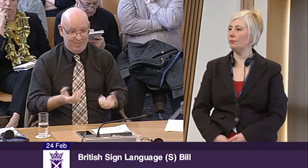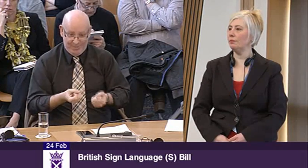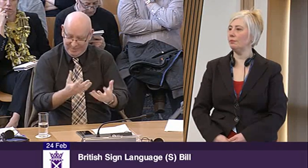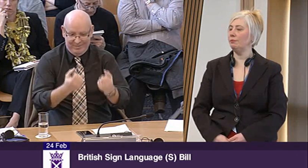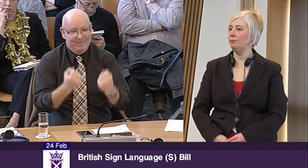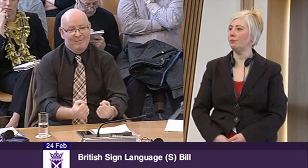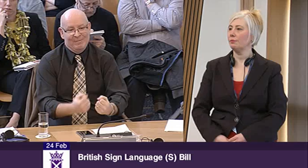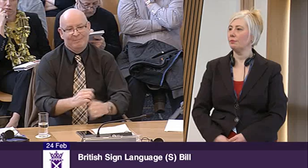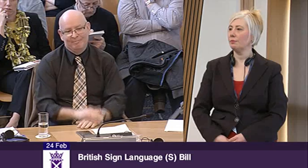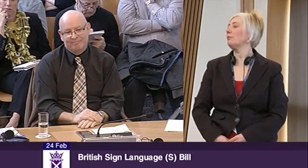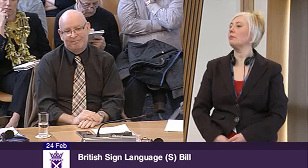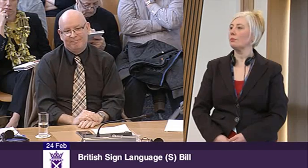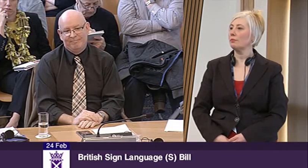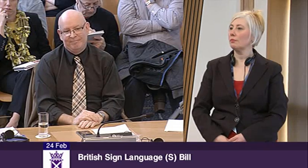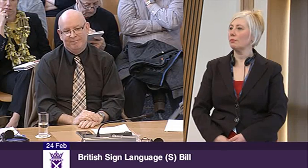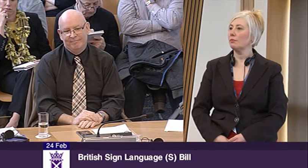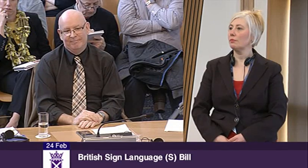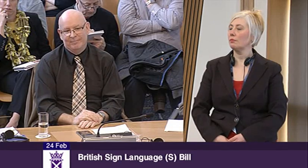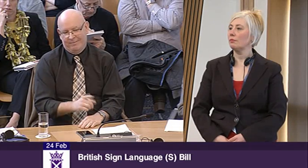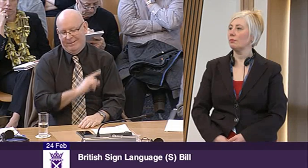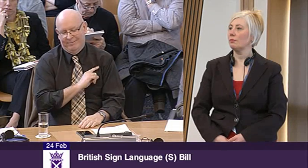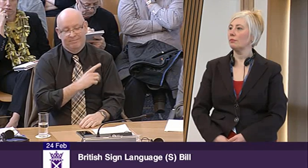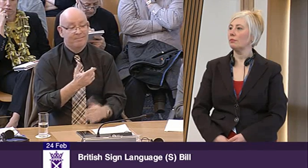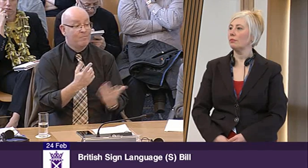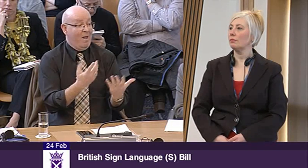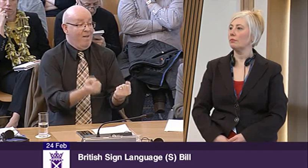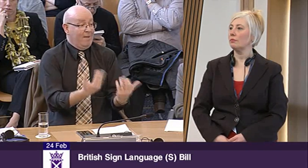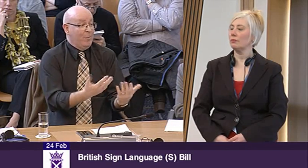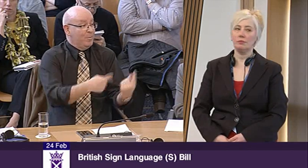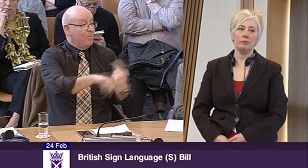all the barriers, prejudice and oppression, it has shown itself to be a strong, vibrant